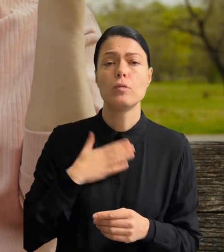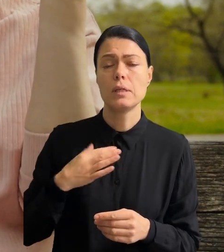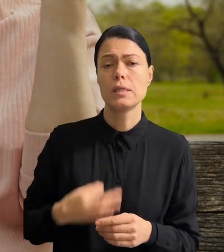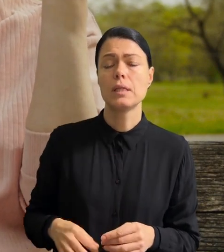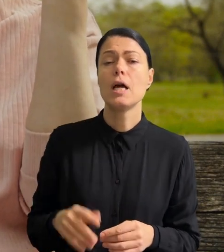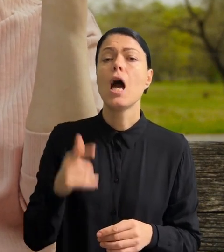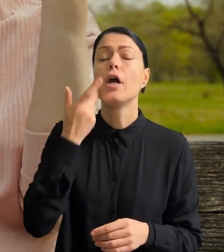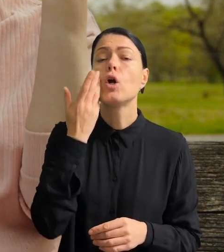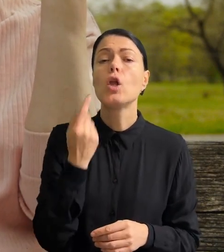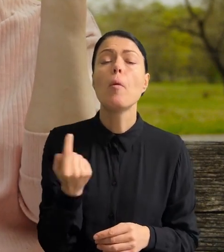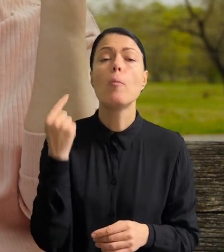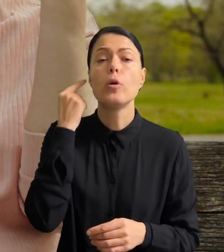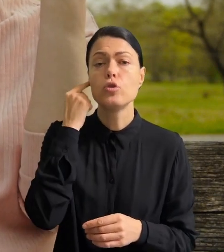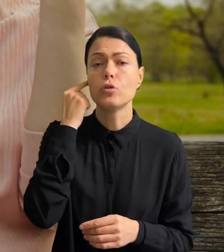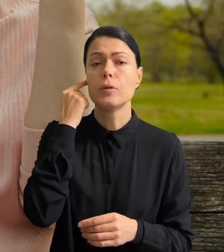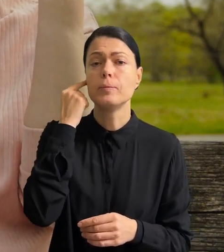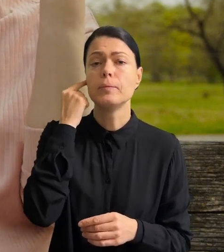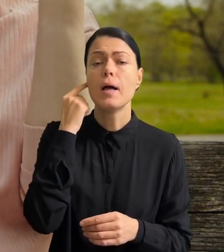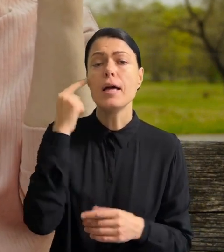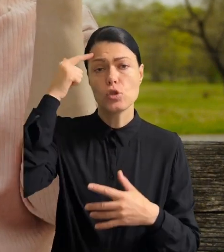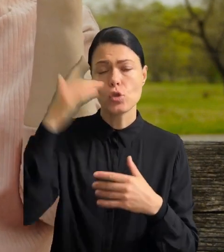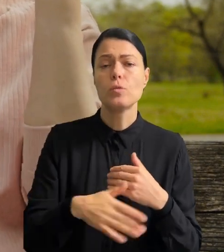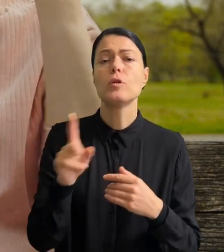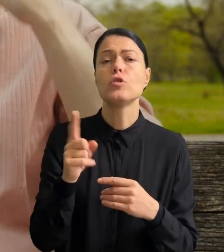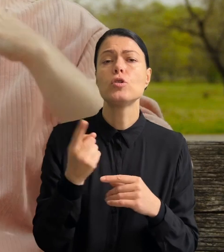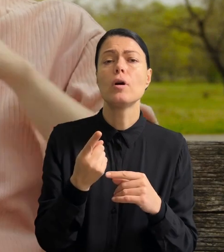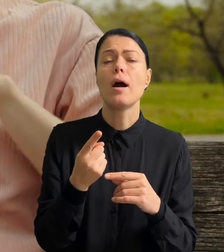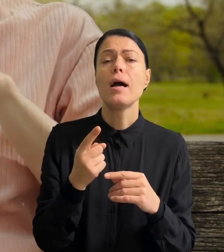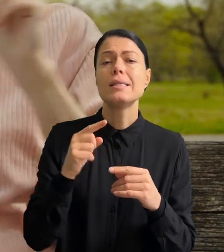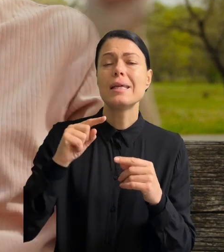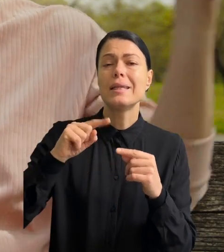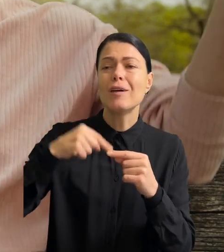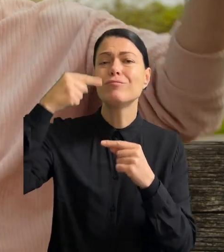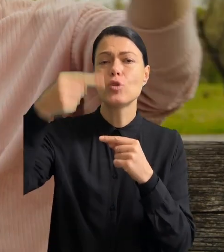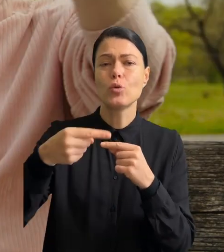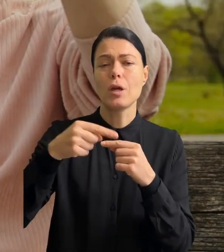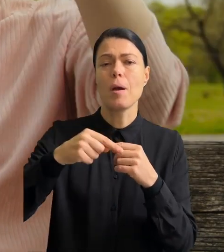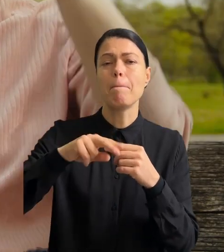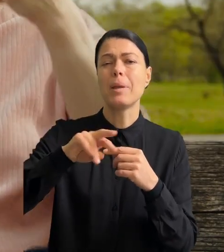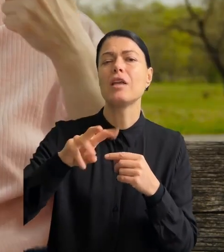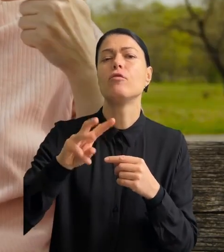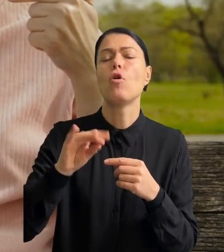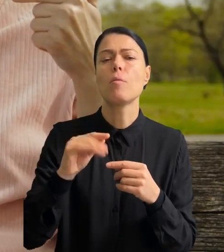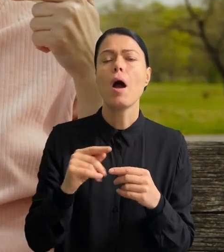When we heard and realized that the train was on a different platform, we pushed through the crowd to the other platform.